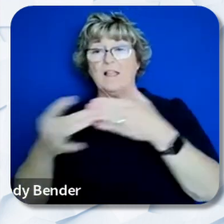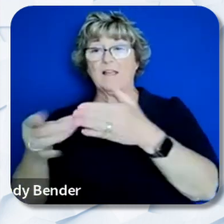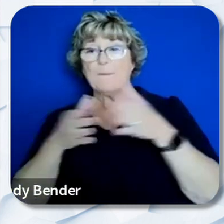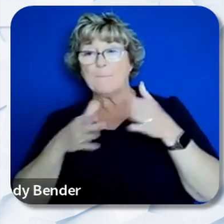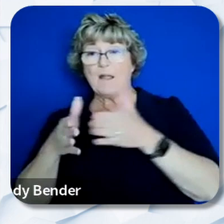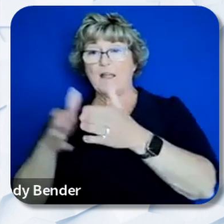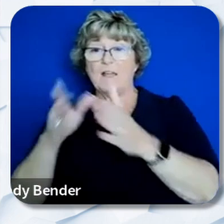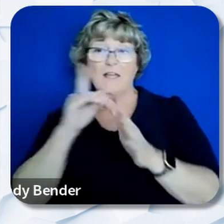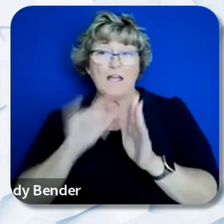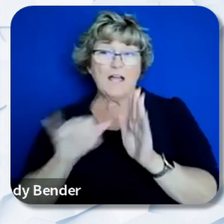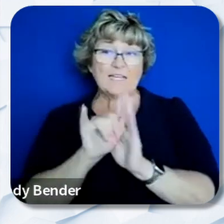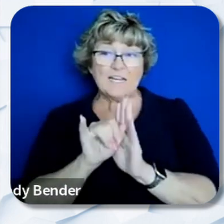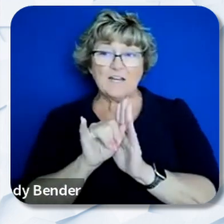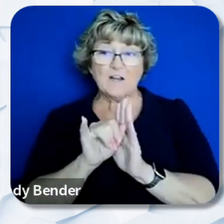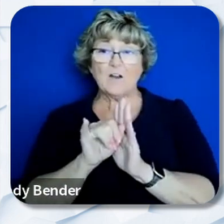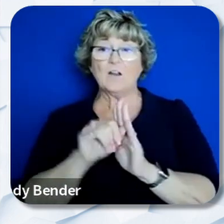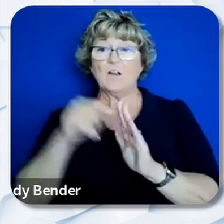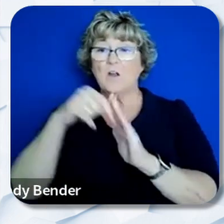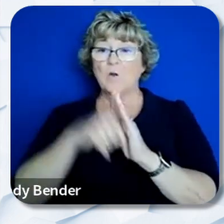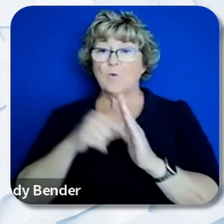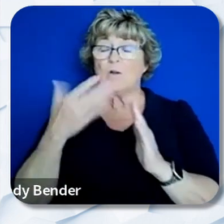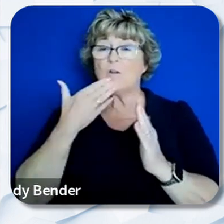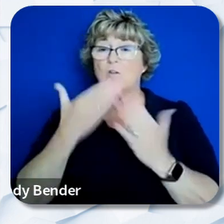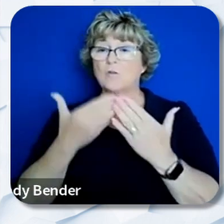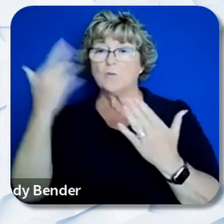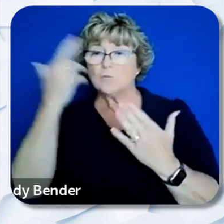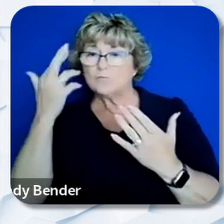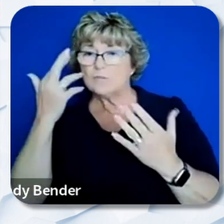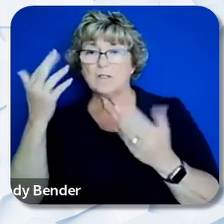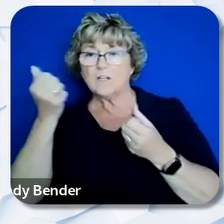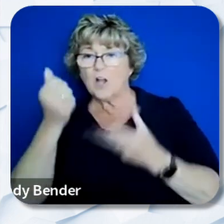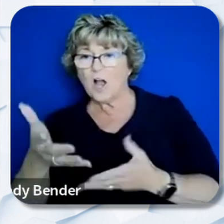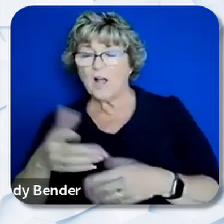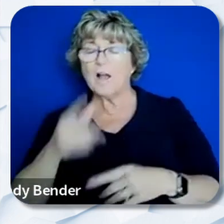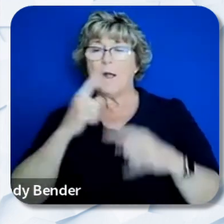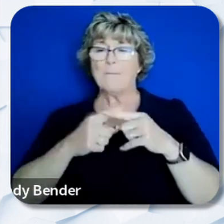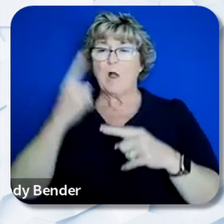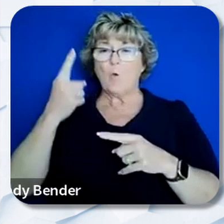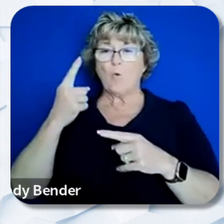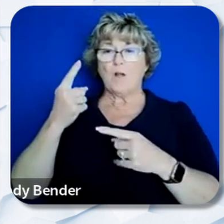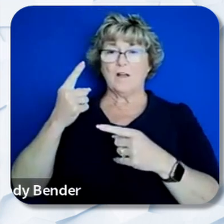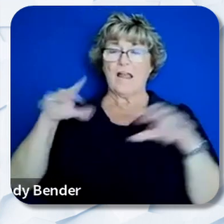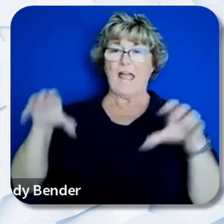of identifying root causes and identifying one high leverage activity that can be implemented